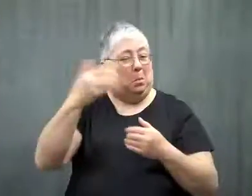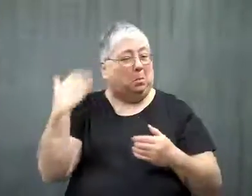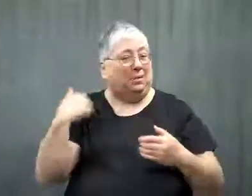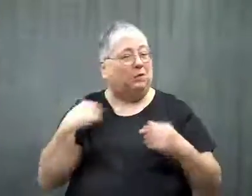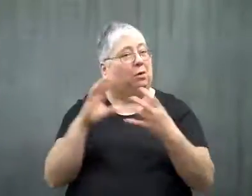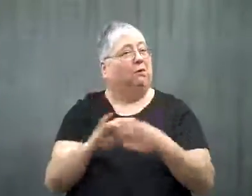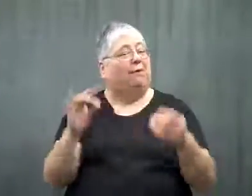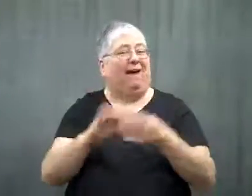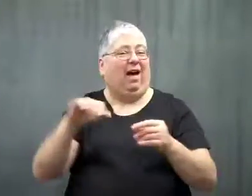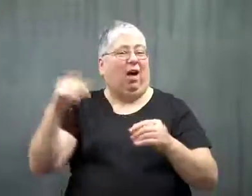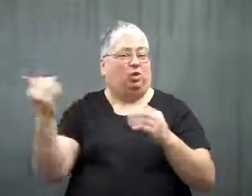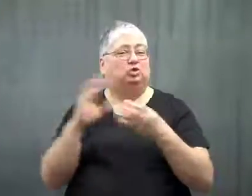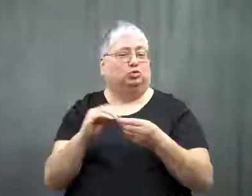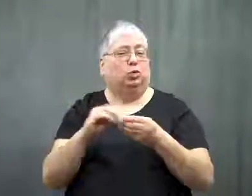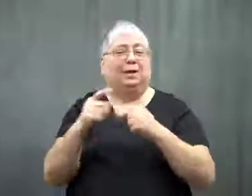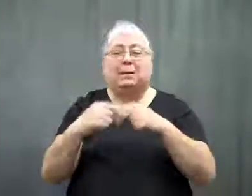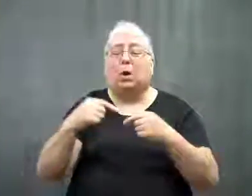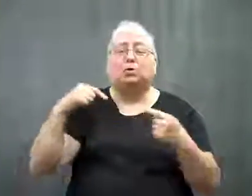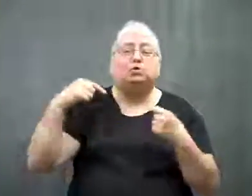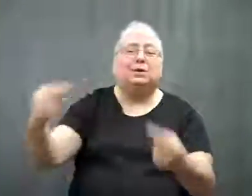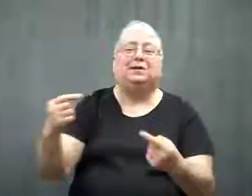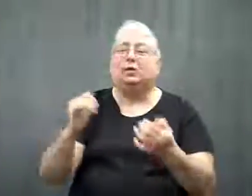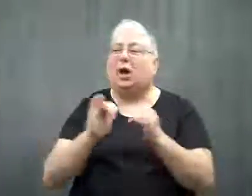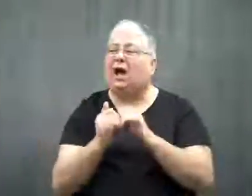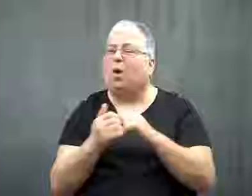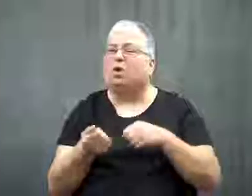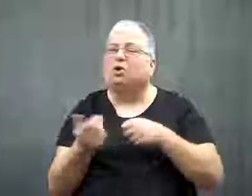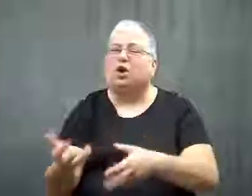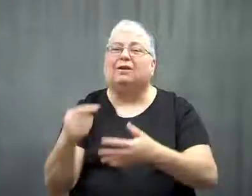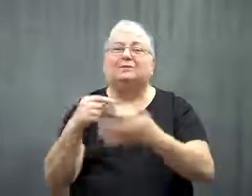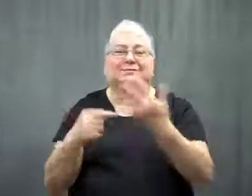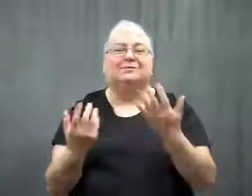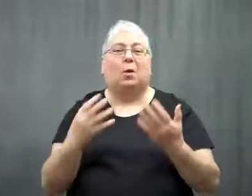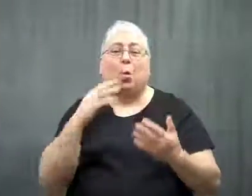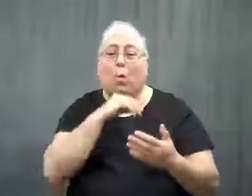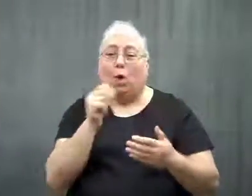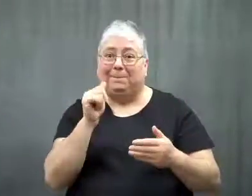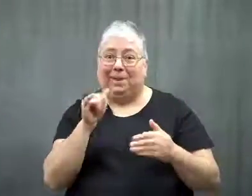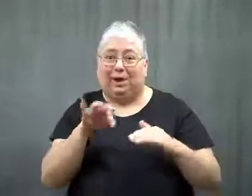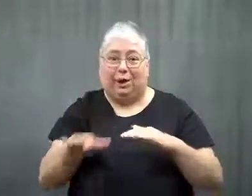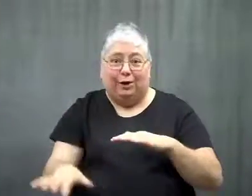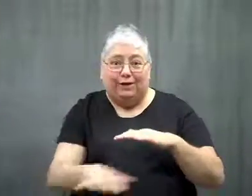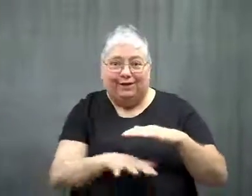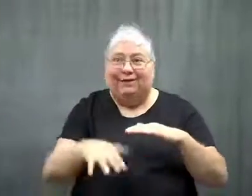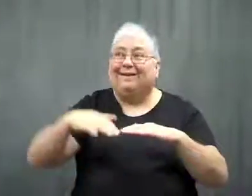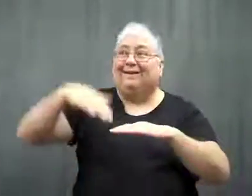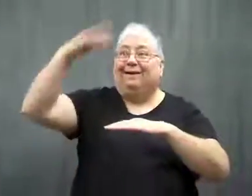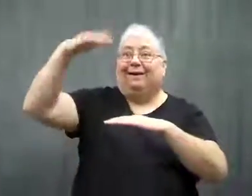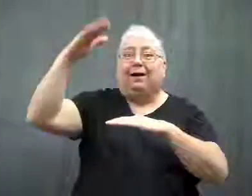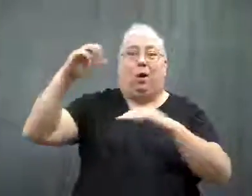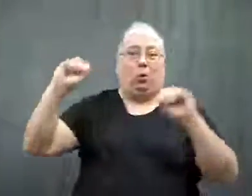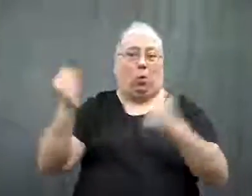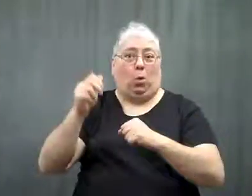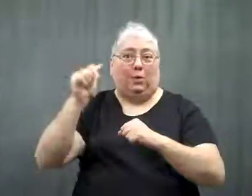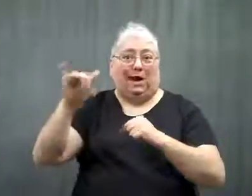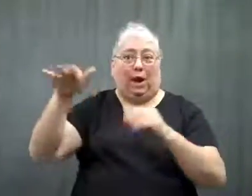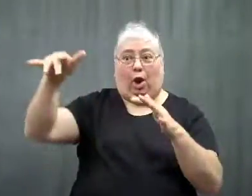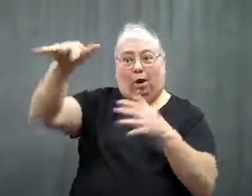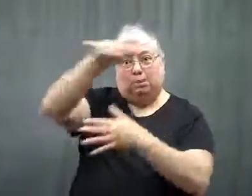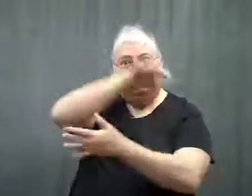Remember in the other story I did about tornadoes, I explained what conditions would cause them, warm air below and cold air above